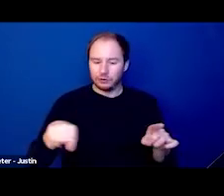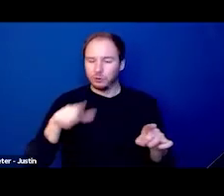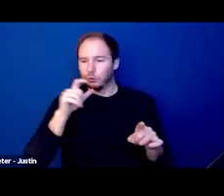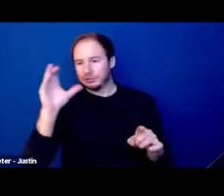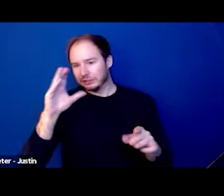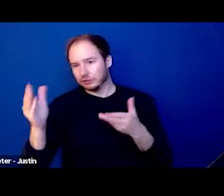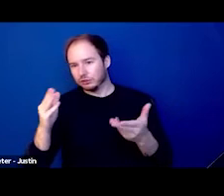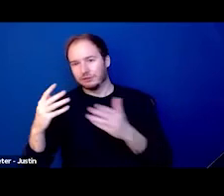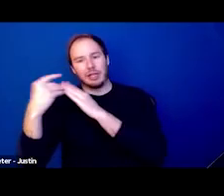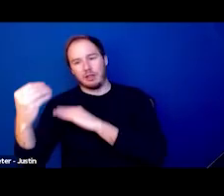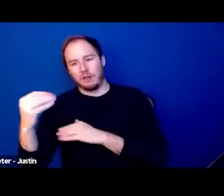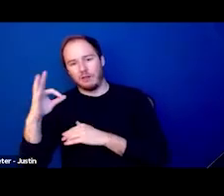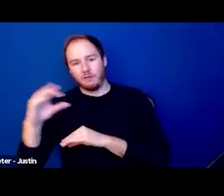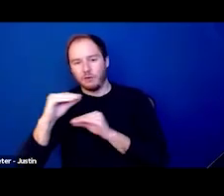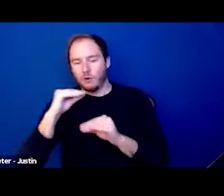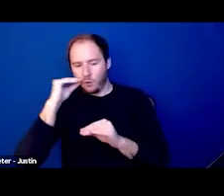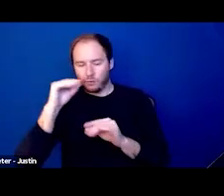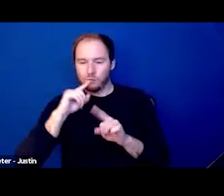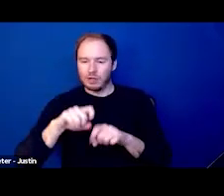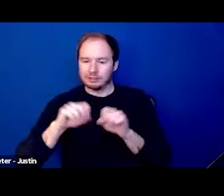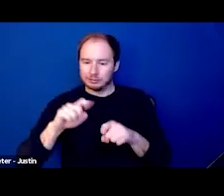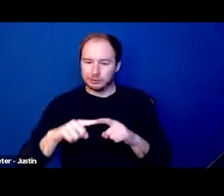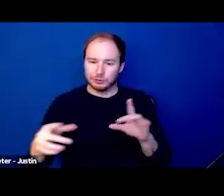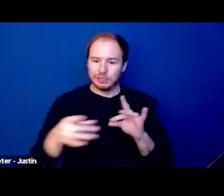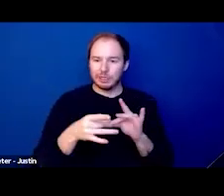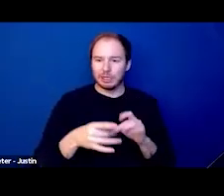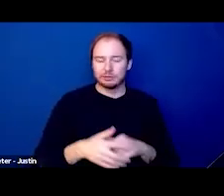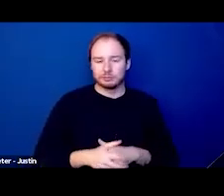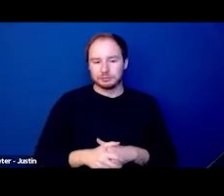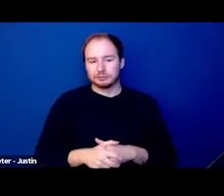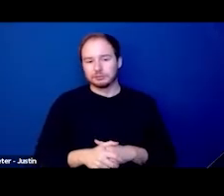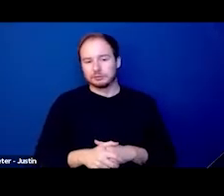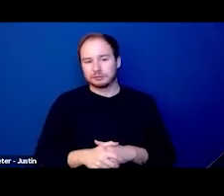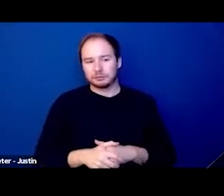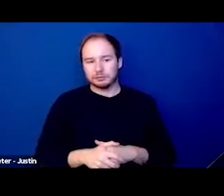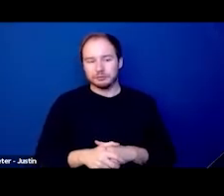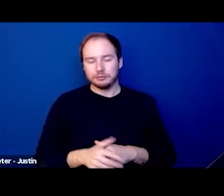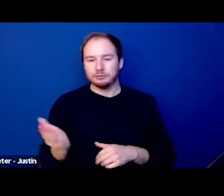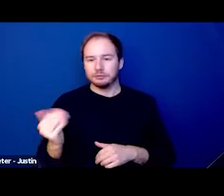outside the homeless response system to get connected to housing services. Next slide.